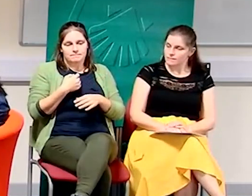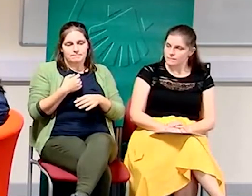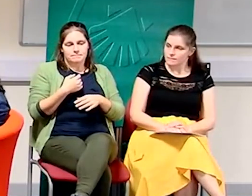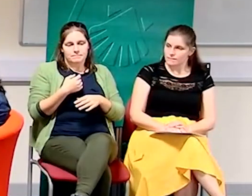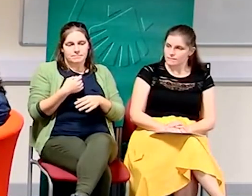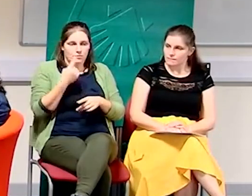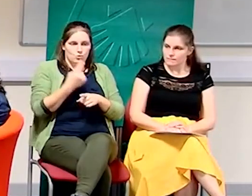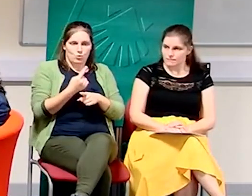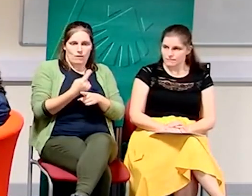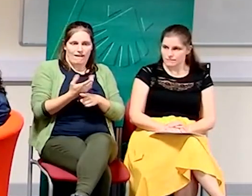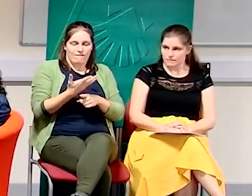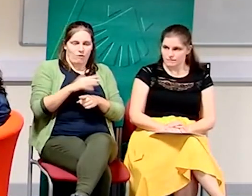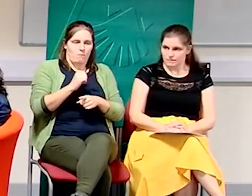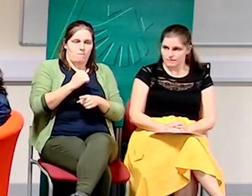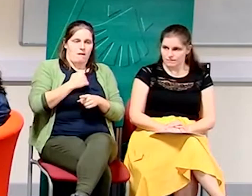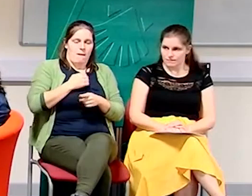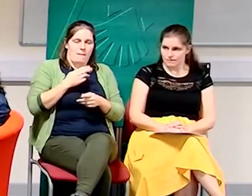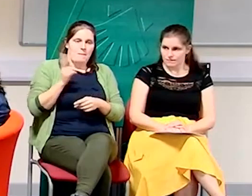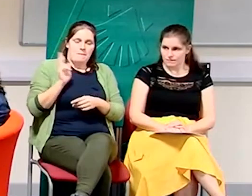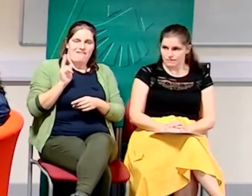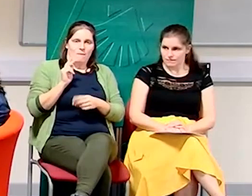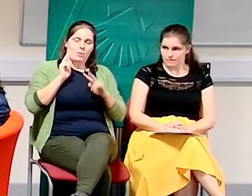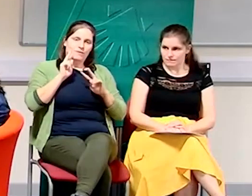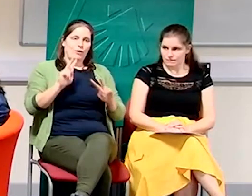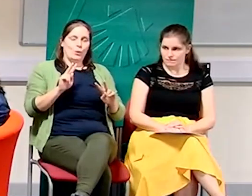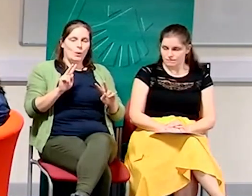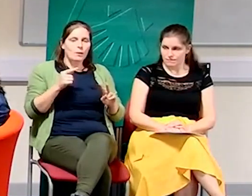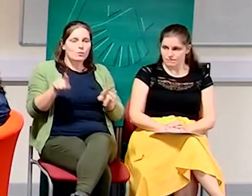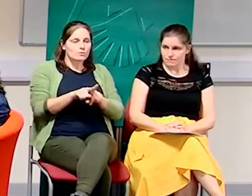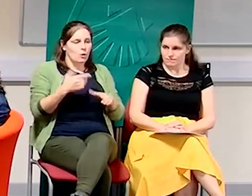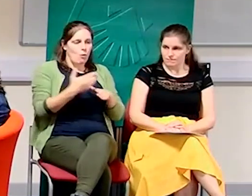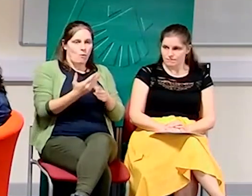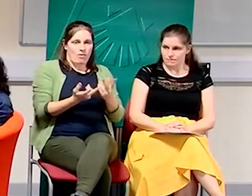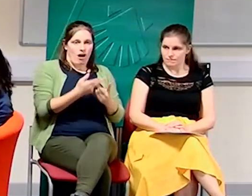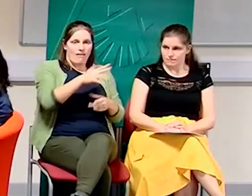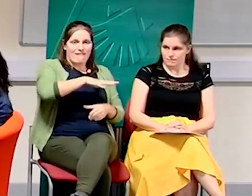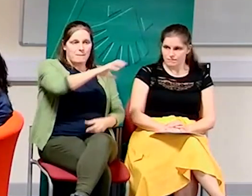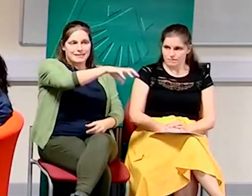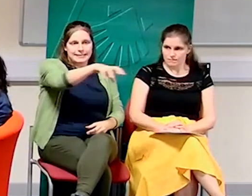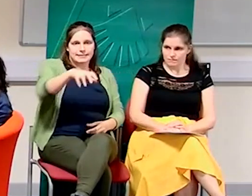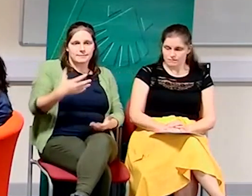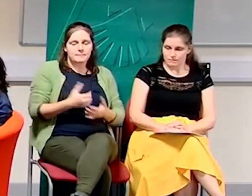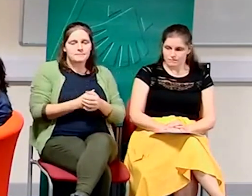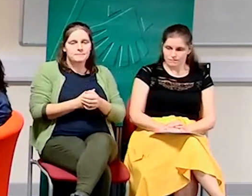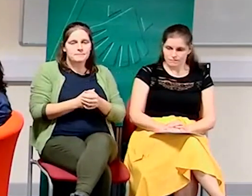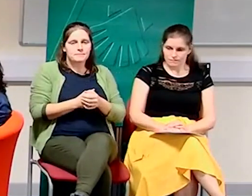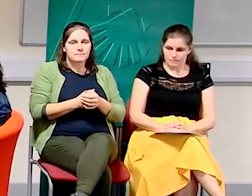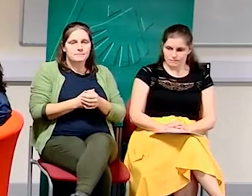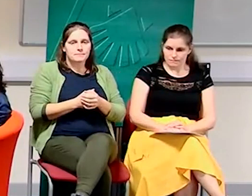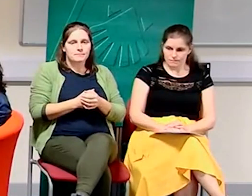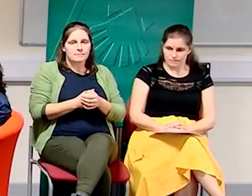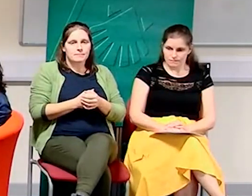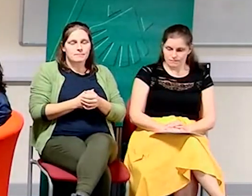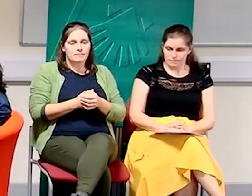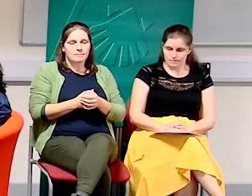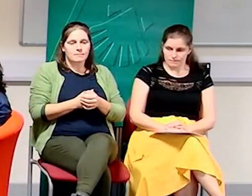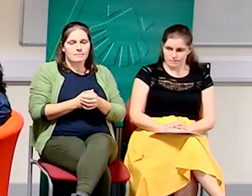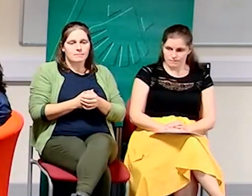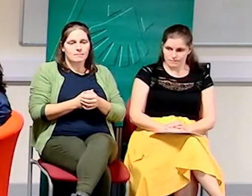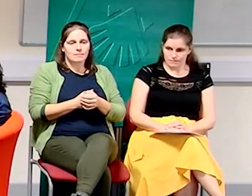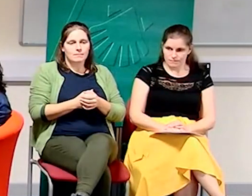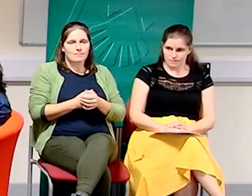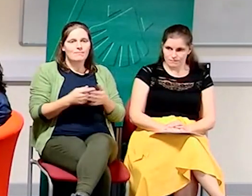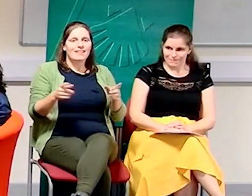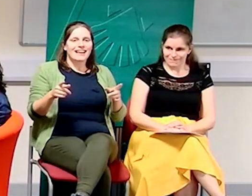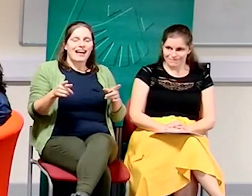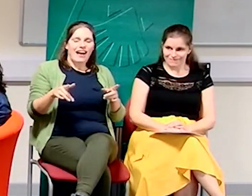parent and also working with so many families so um I like the word same storm different boats or